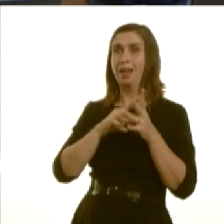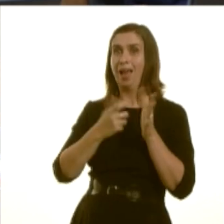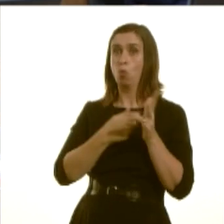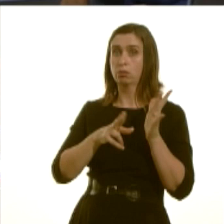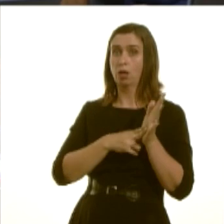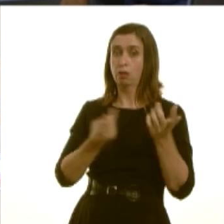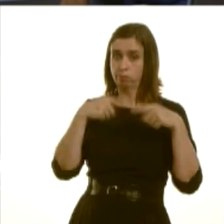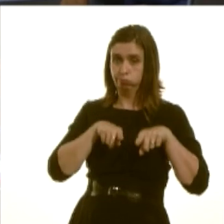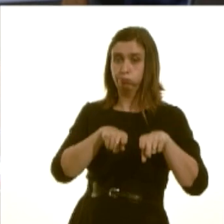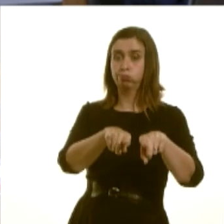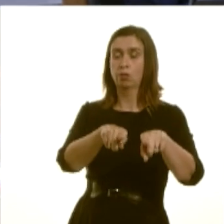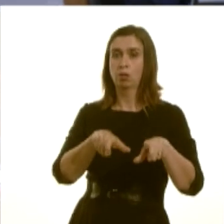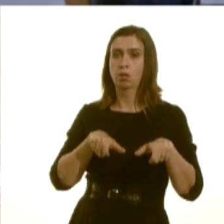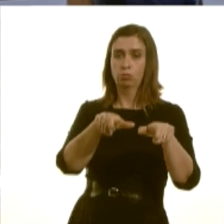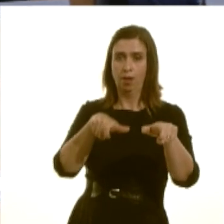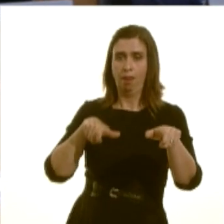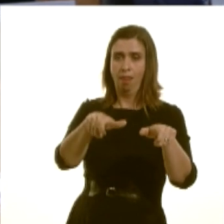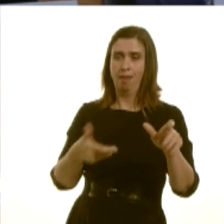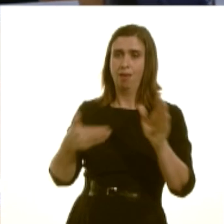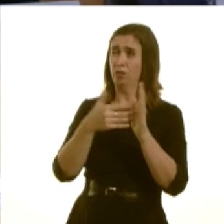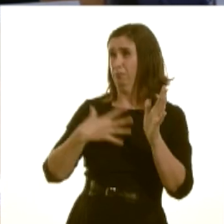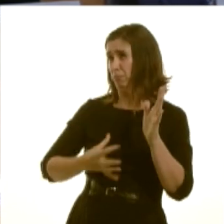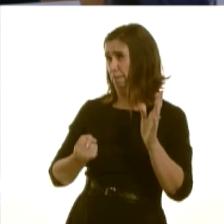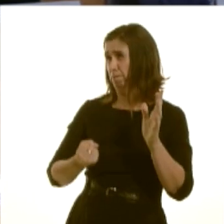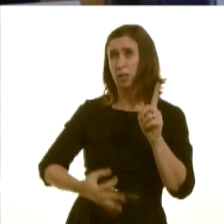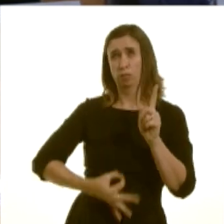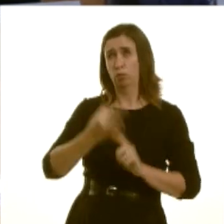that have been done to improve rail services in Wales. So, I believe that we have a good